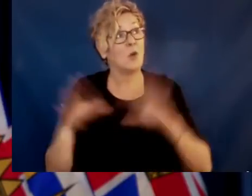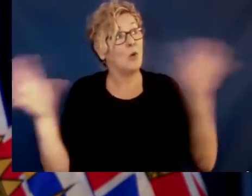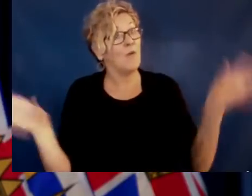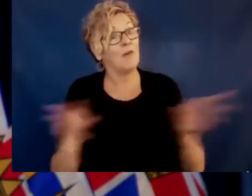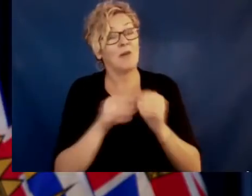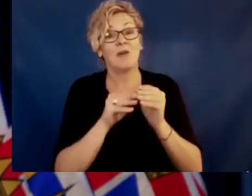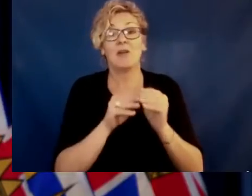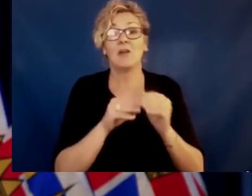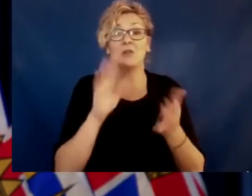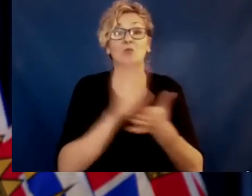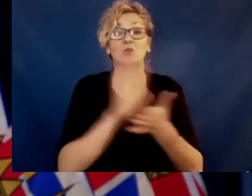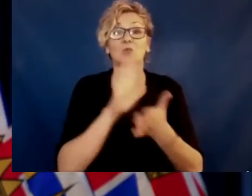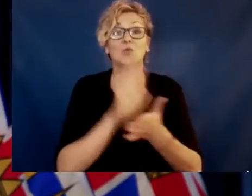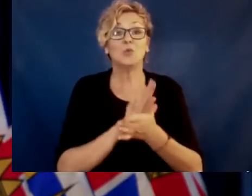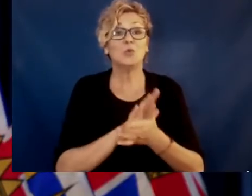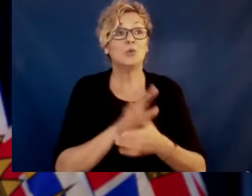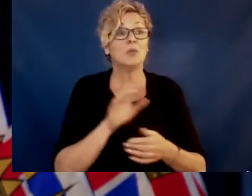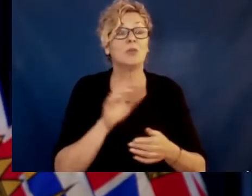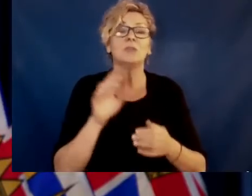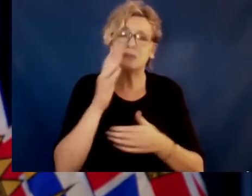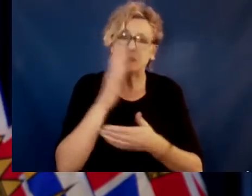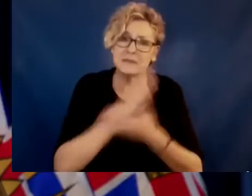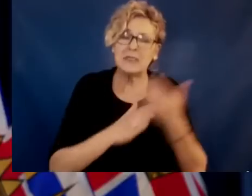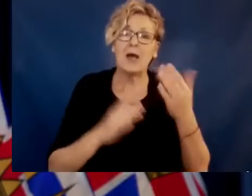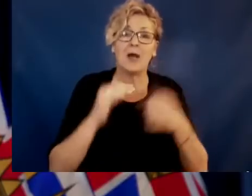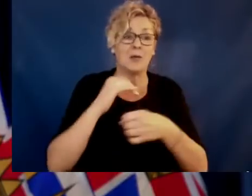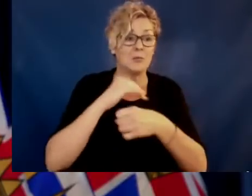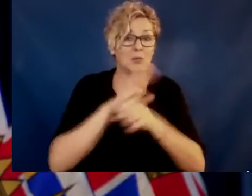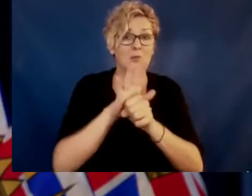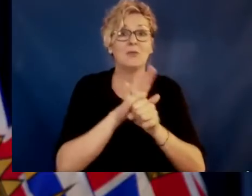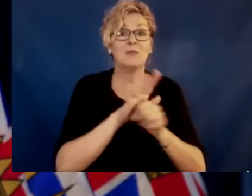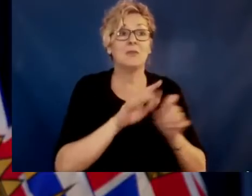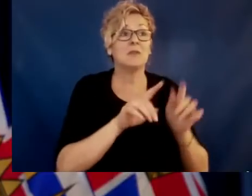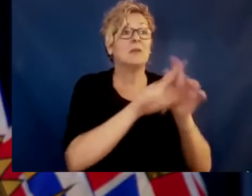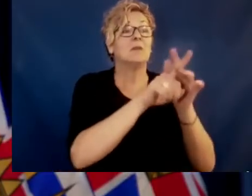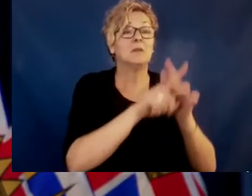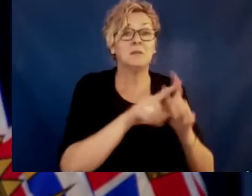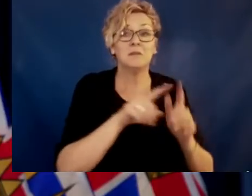not seeing a lot of transmission. So children are paying attention and I think